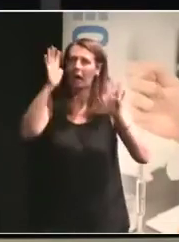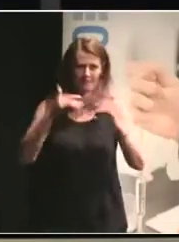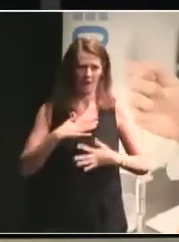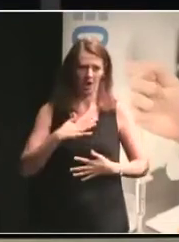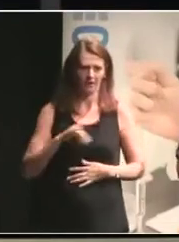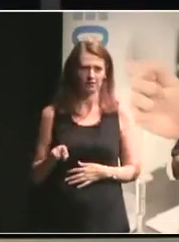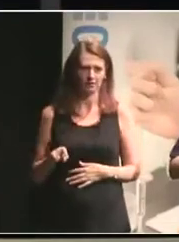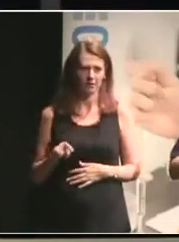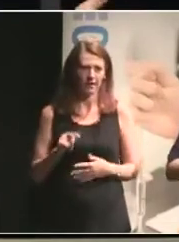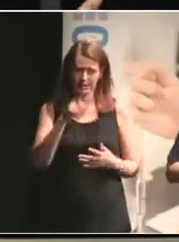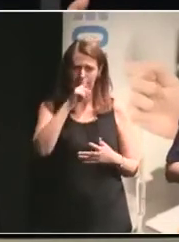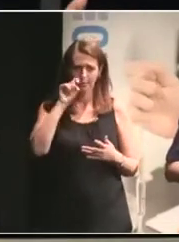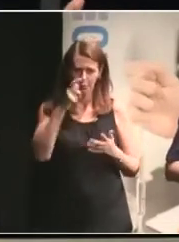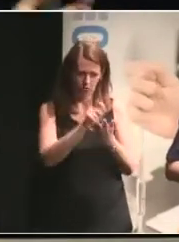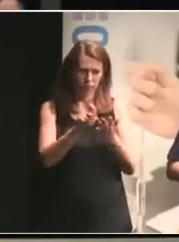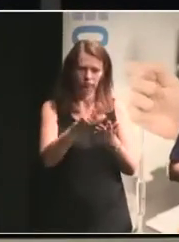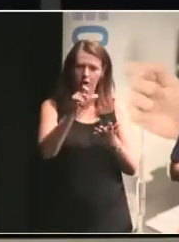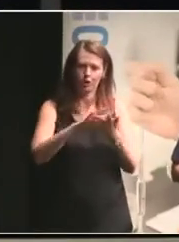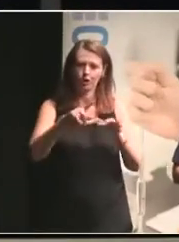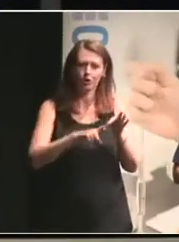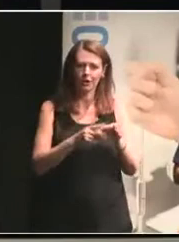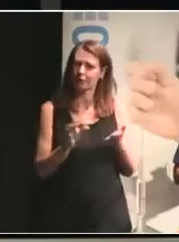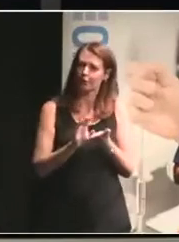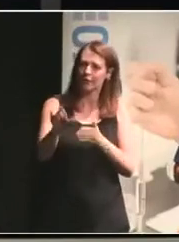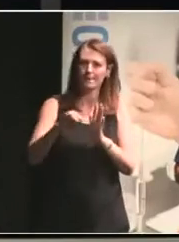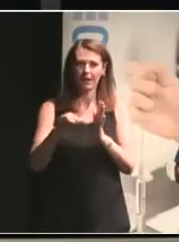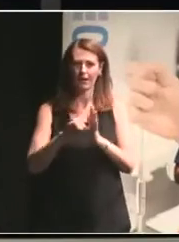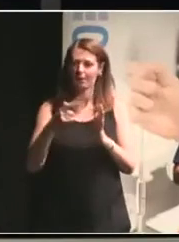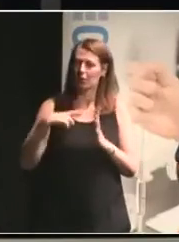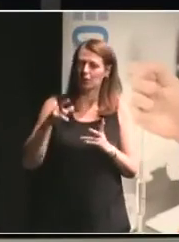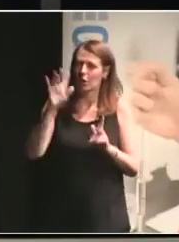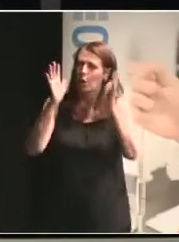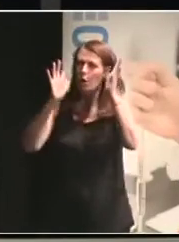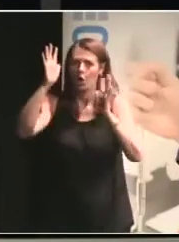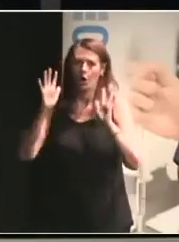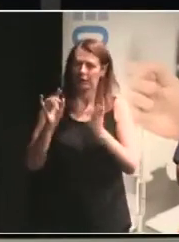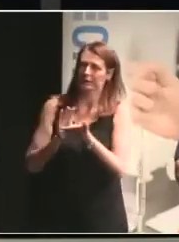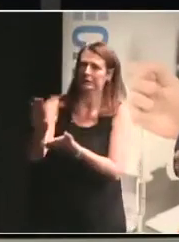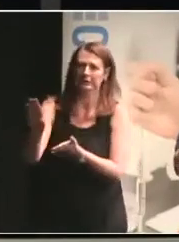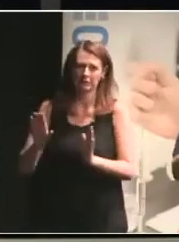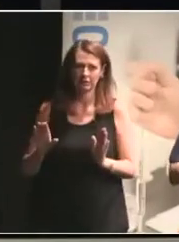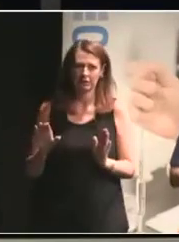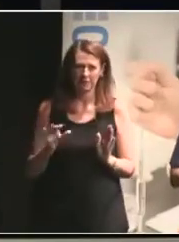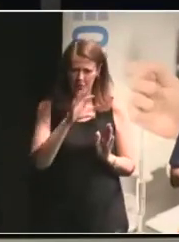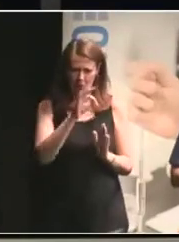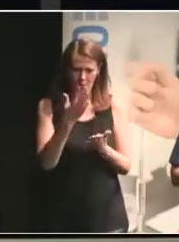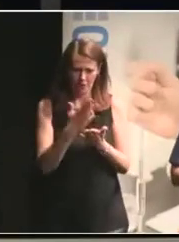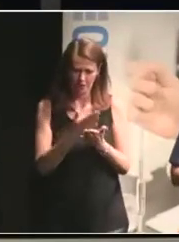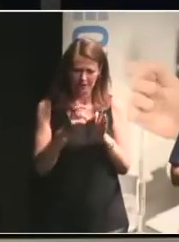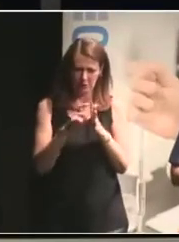to support despair but no one gets up out of their seat and does something in response to despair